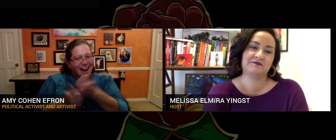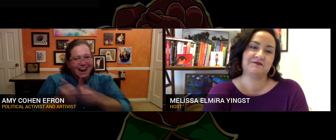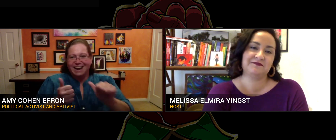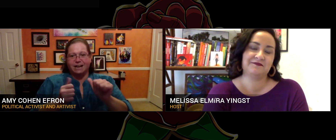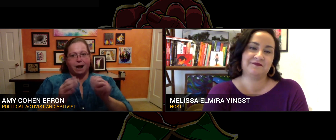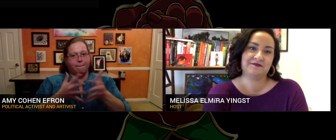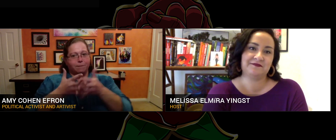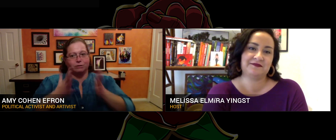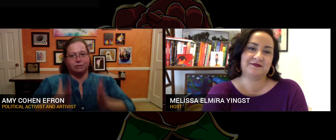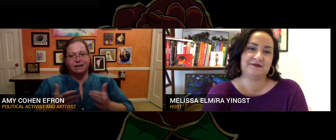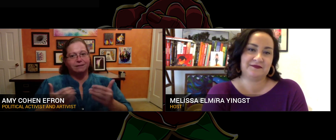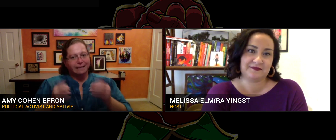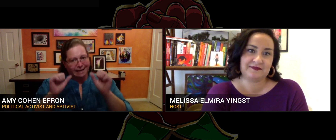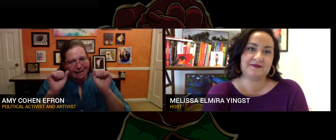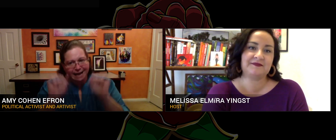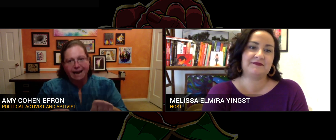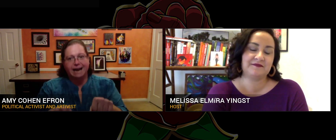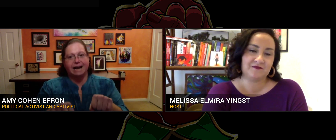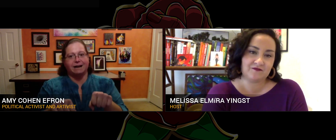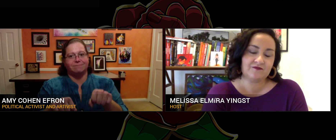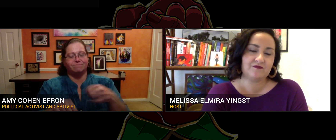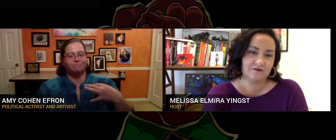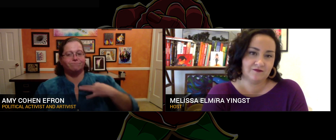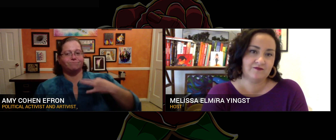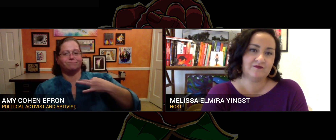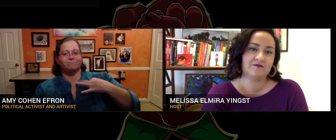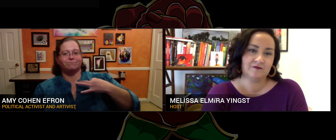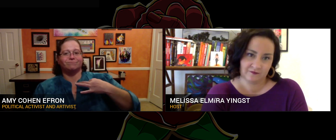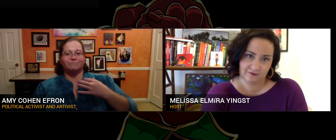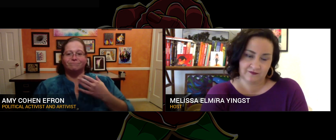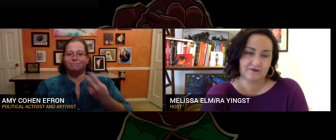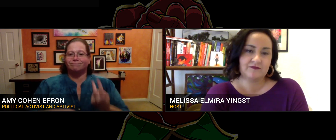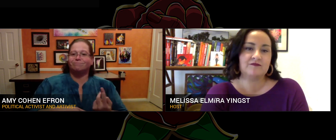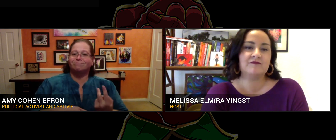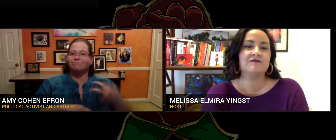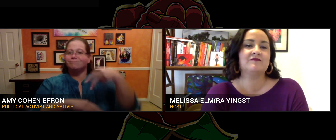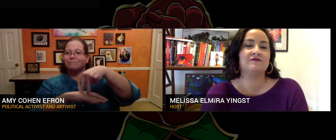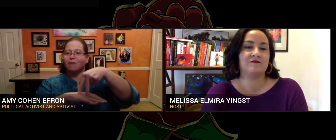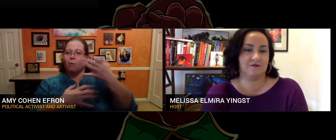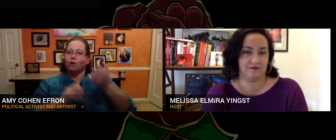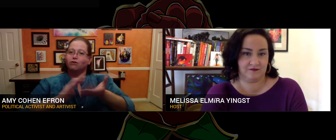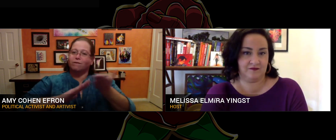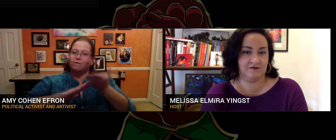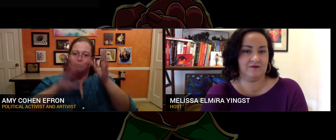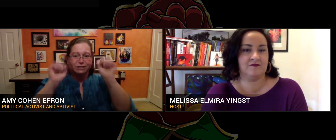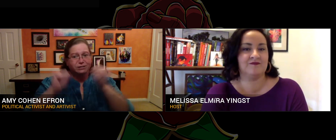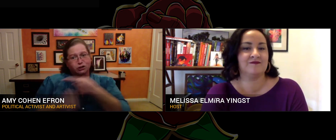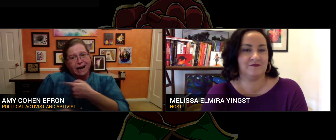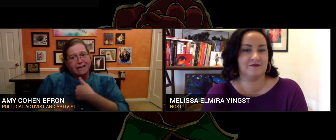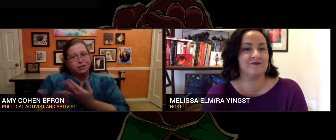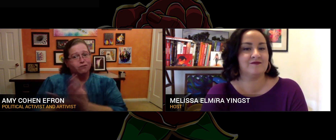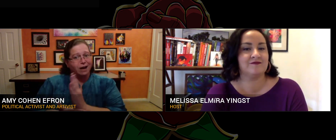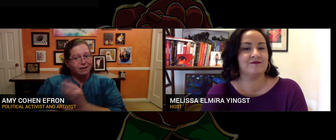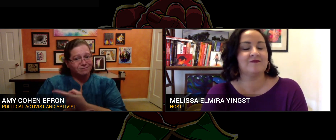voluntarily do for themselves to run for President.